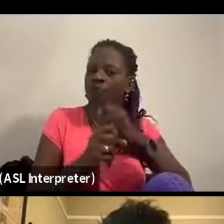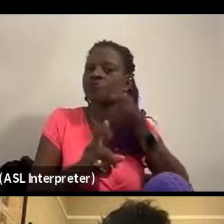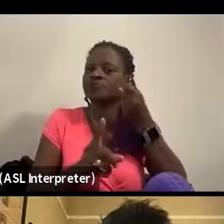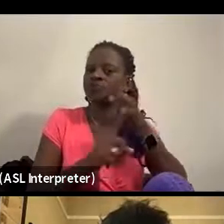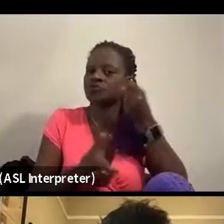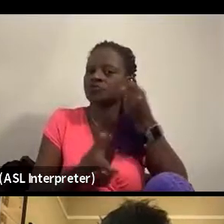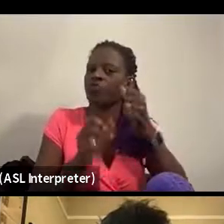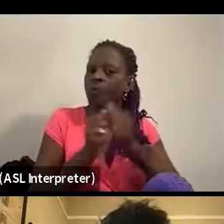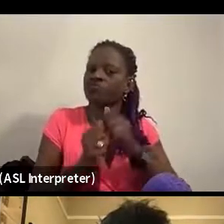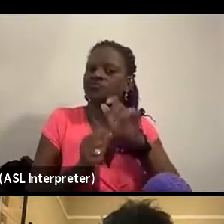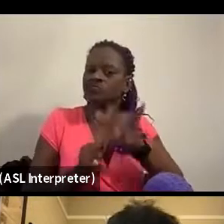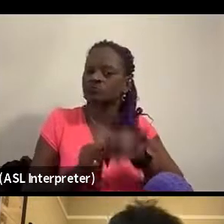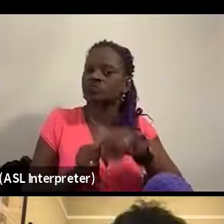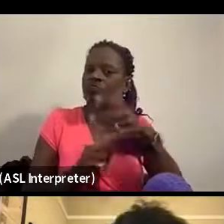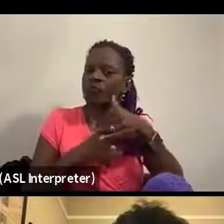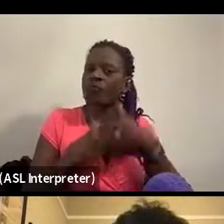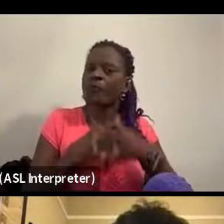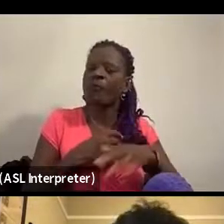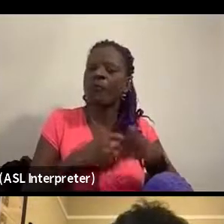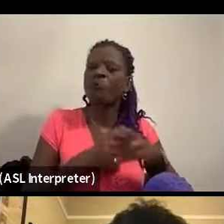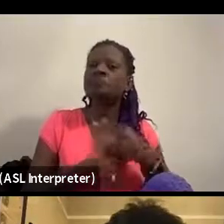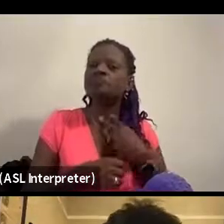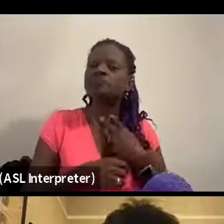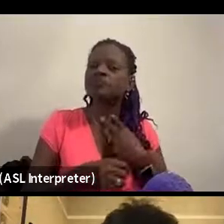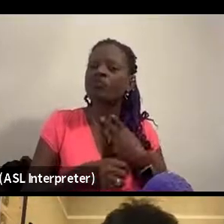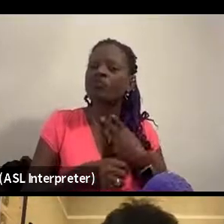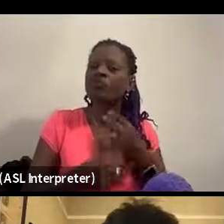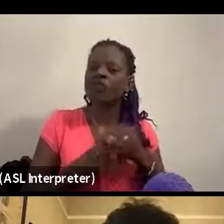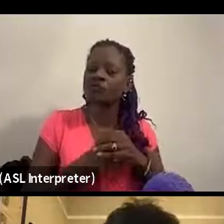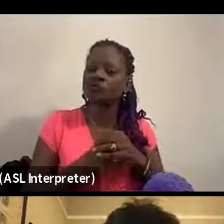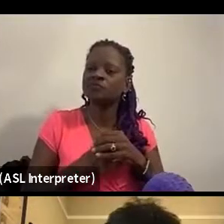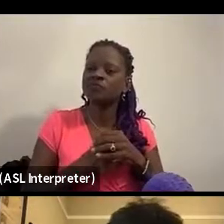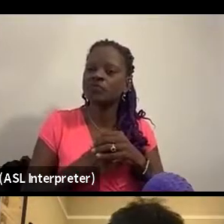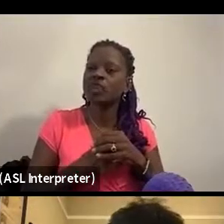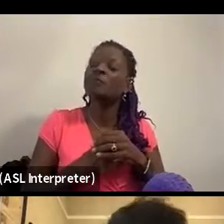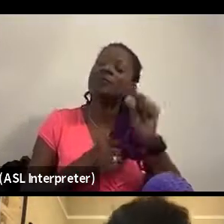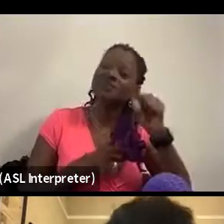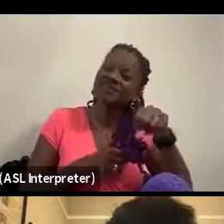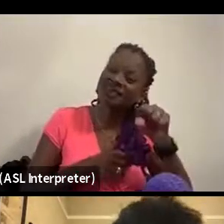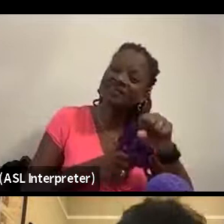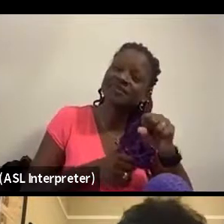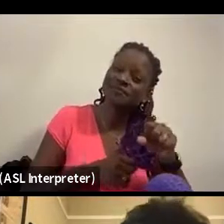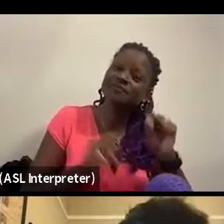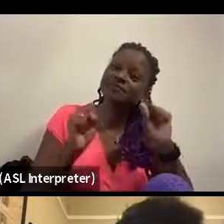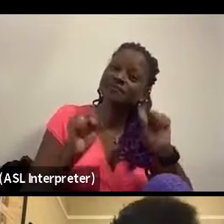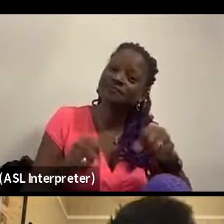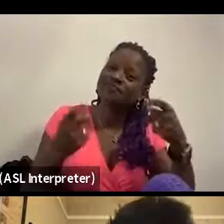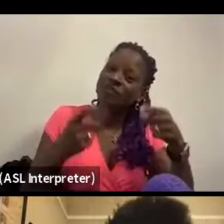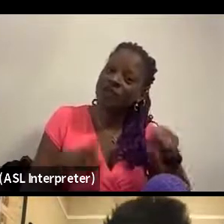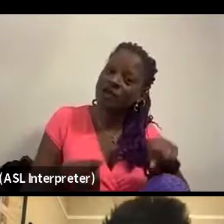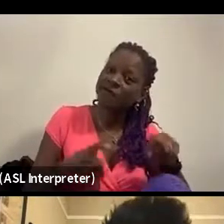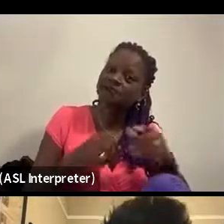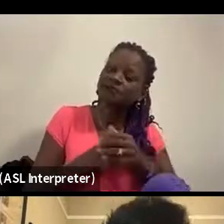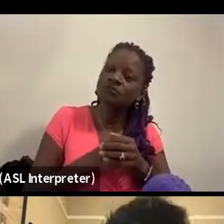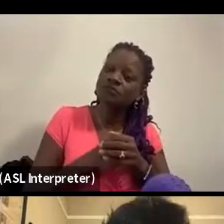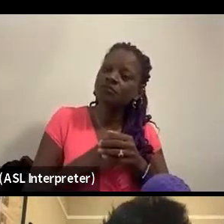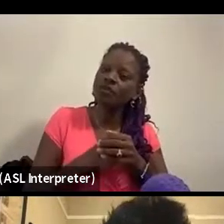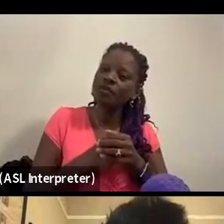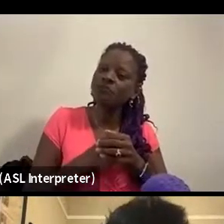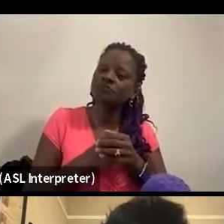it's something that does it's a very valid point that something that does happen and possibly without any known reasons as to why.